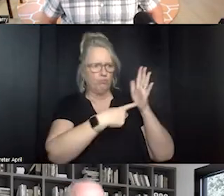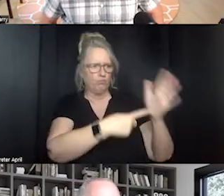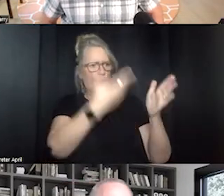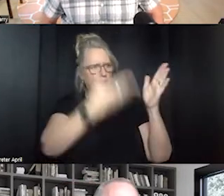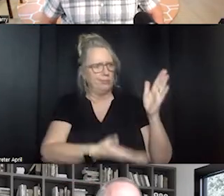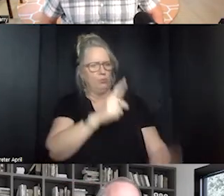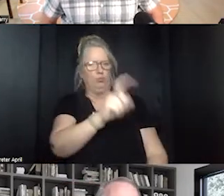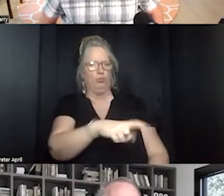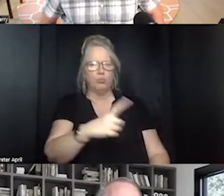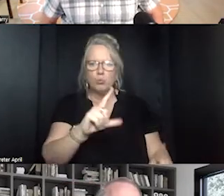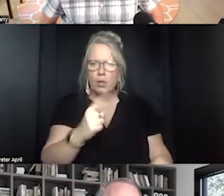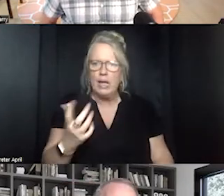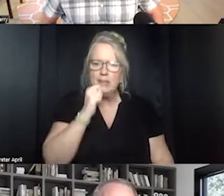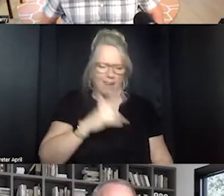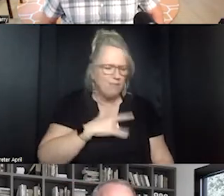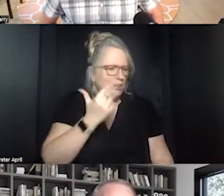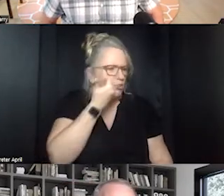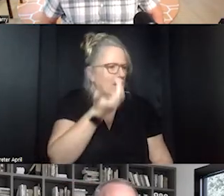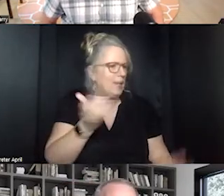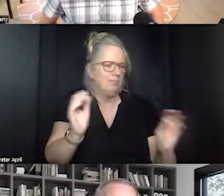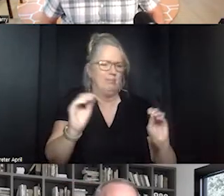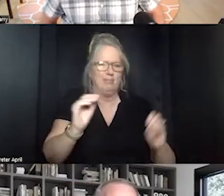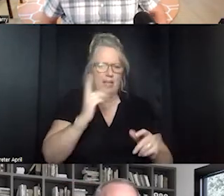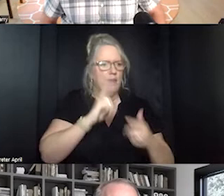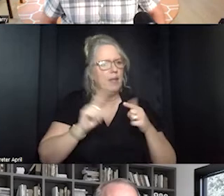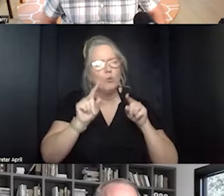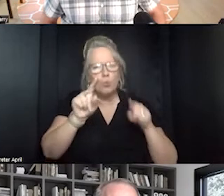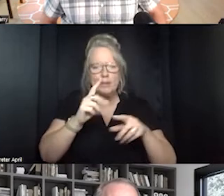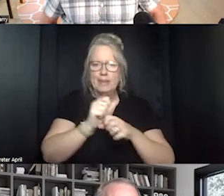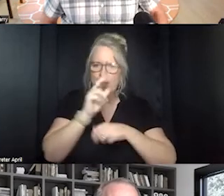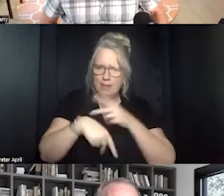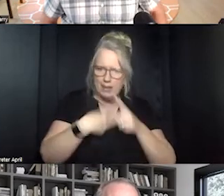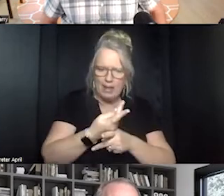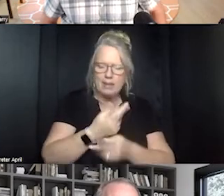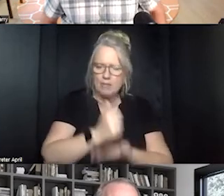YOU SHOULD NOT FEEL ASHAMED AT ALL ABOUT, YOU KNOW GOING TO GET THIS KIND OF HELP. IT IS A HUGE,